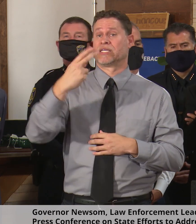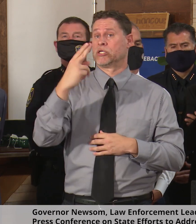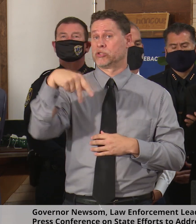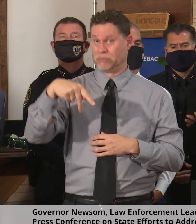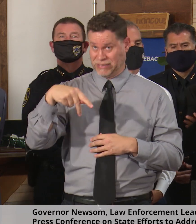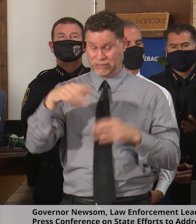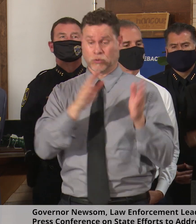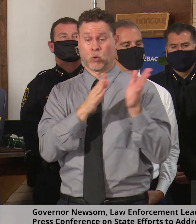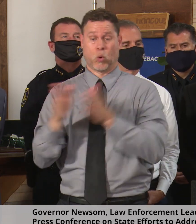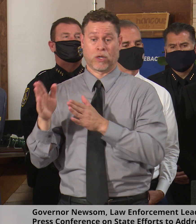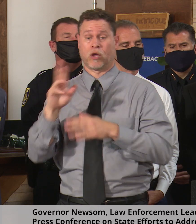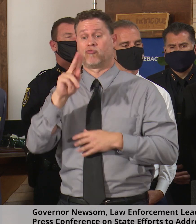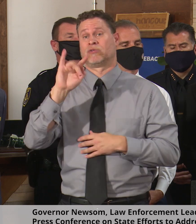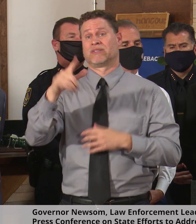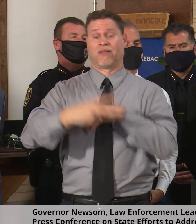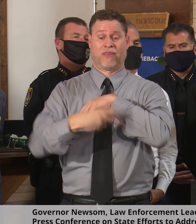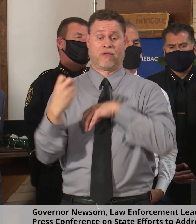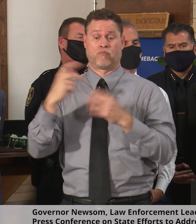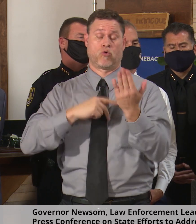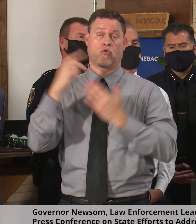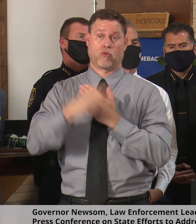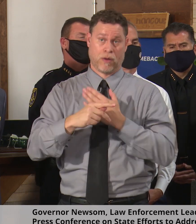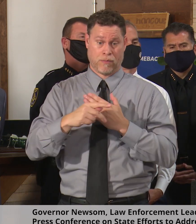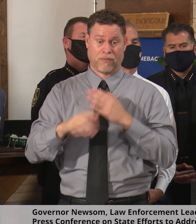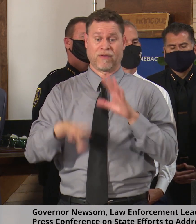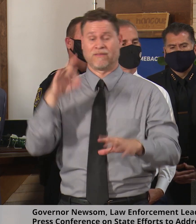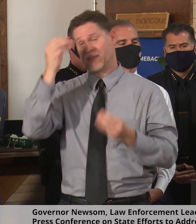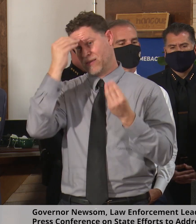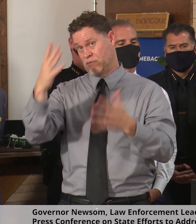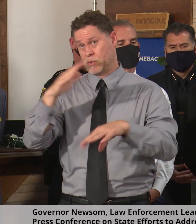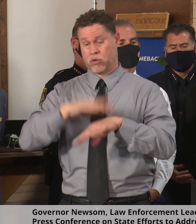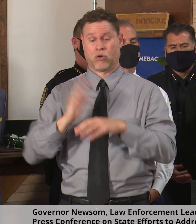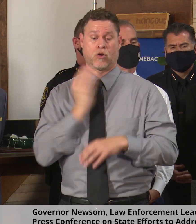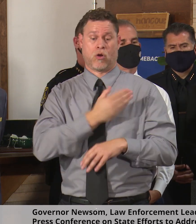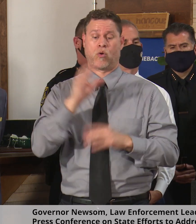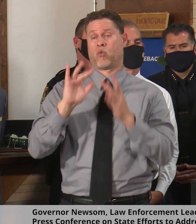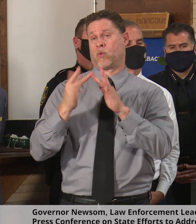organized retail theft program, you can find that information on our website that I stated earlier.